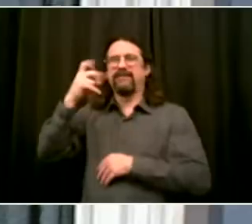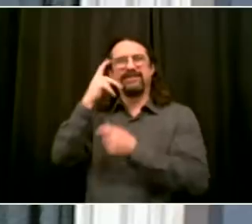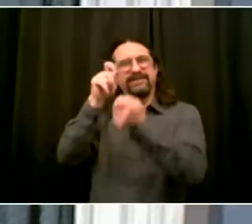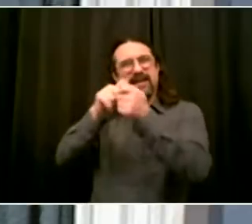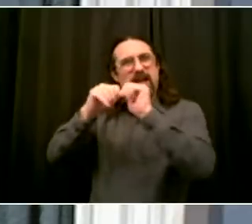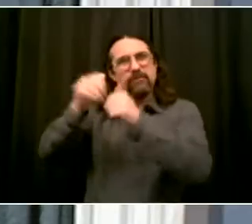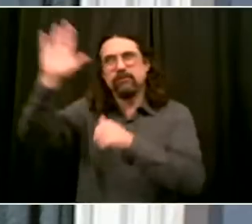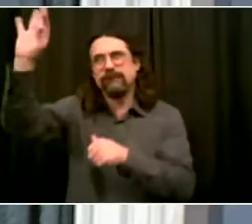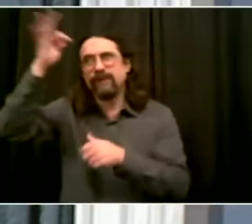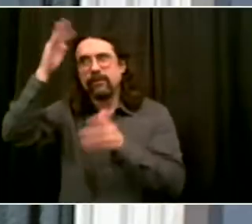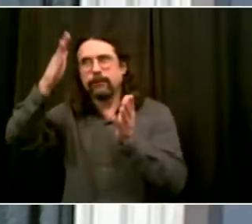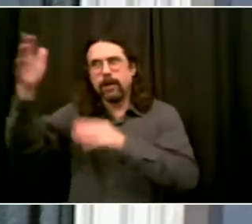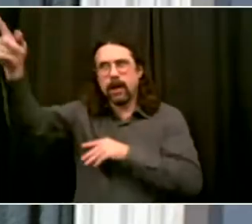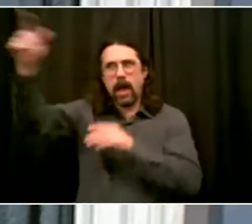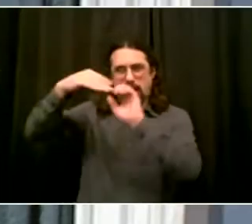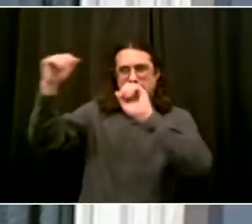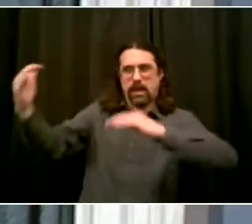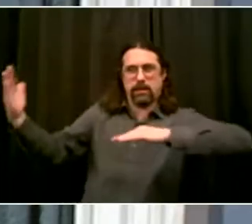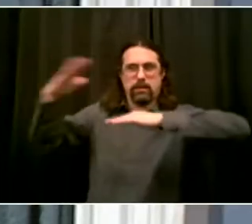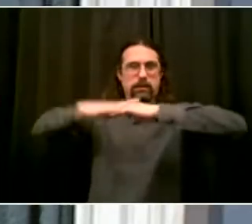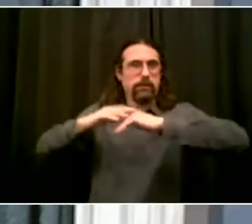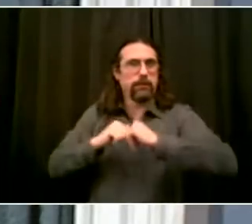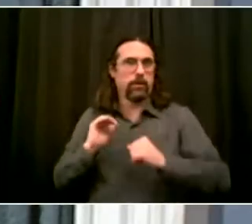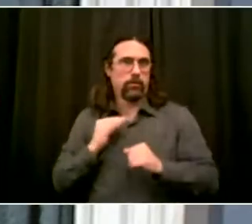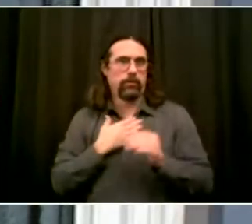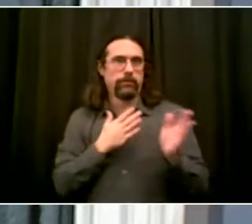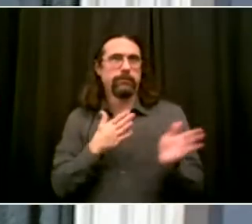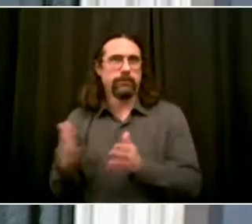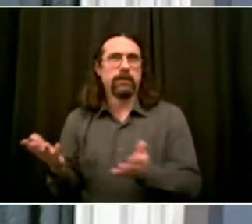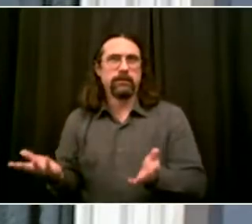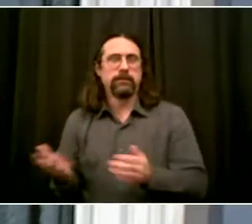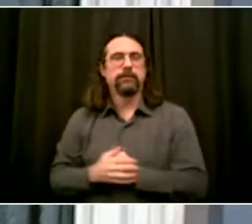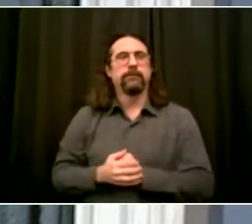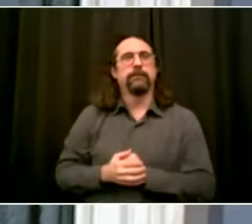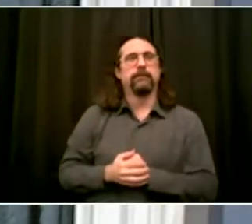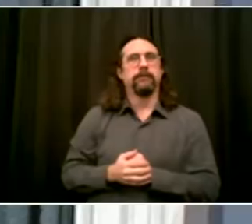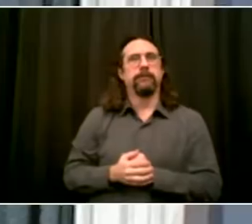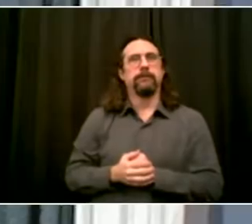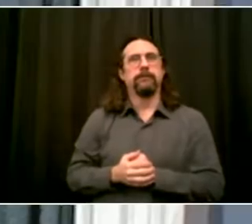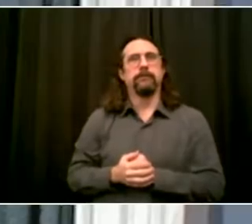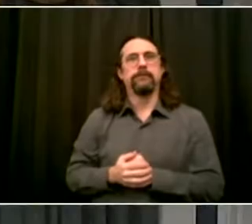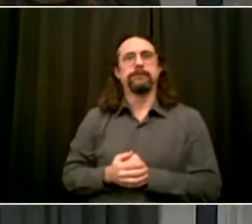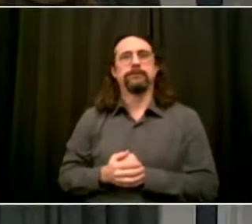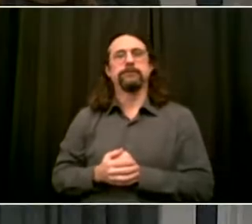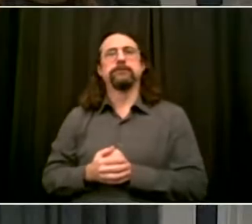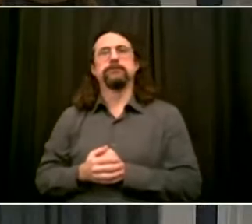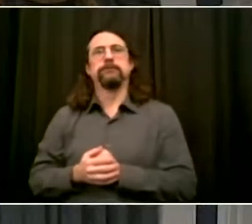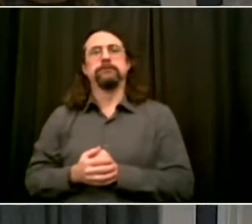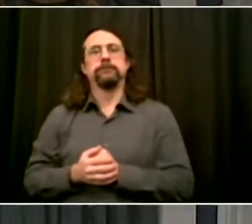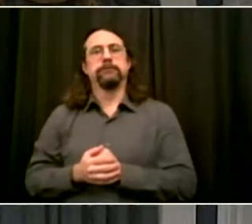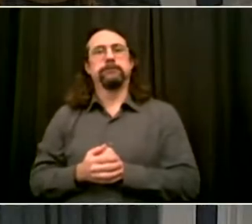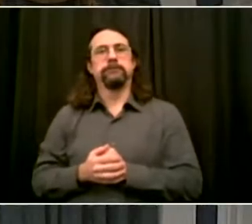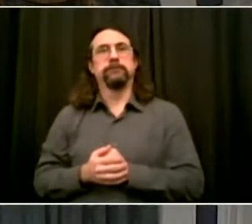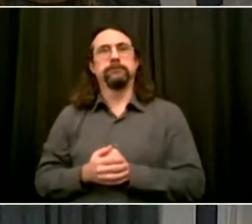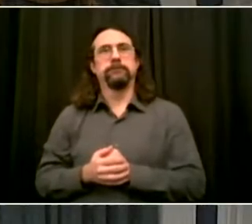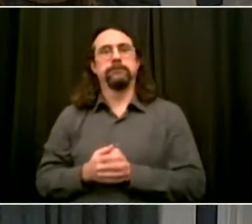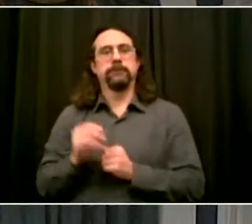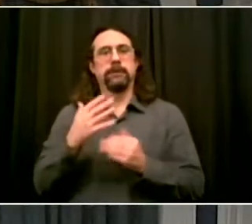THAHAT WILL BE PART OF THE WAY IN WHICH VAVAINCCES ARE DISTRIBUTED TO NURSING HOMES AND OTHER LONG- TERM CARE FACILITIES. WE WILL HAVE VISIBILITY INTO THAT DISTRIBUTION AS WELL THROUGH THE CITYWIDE